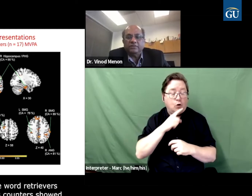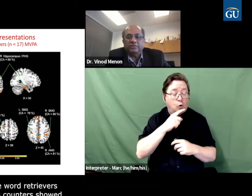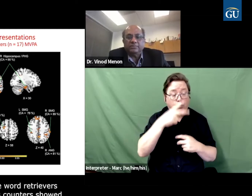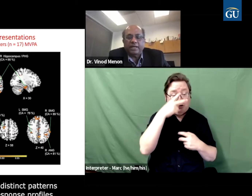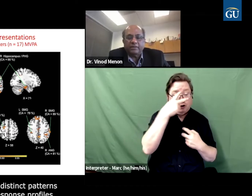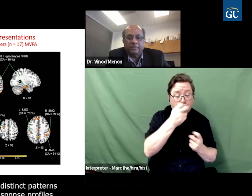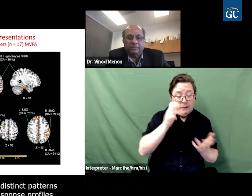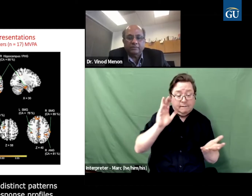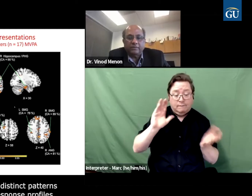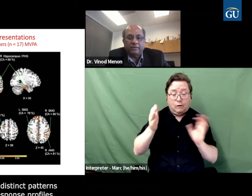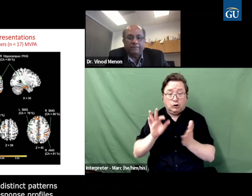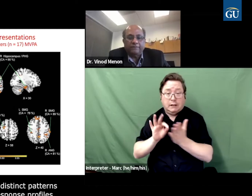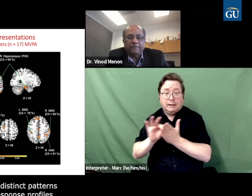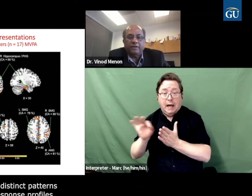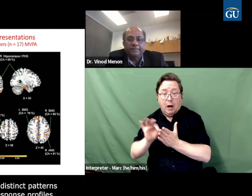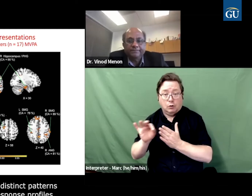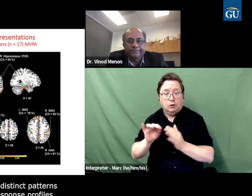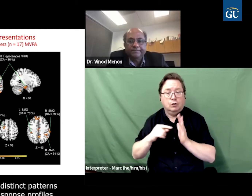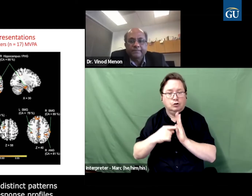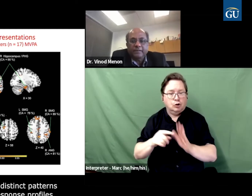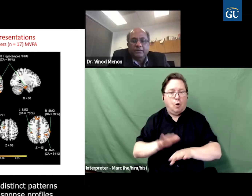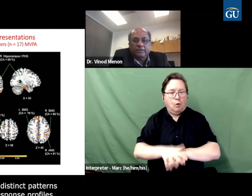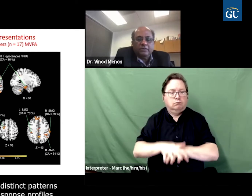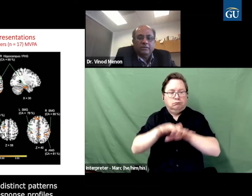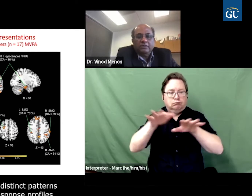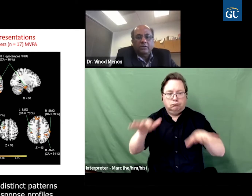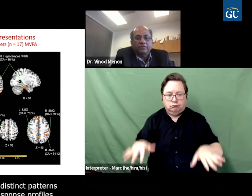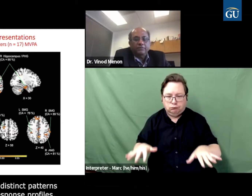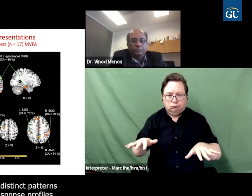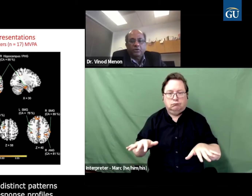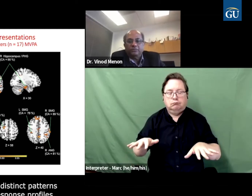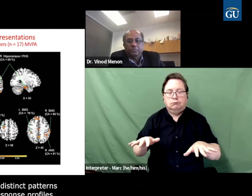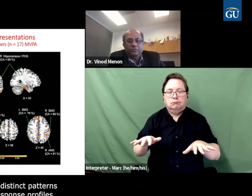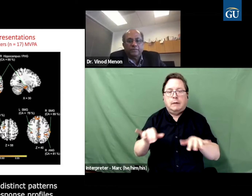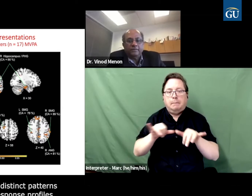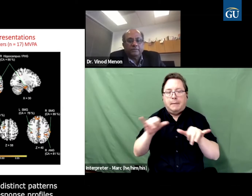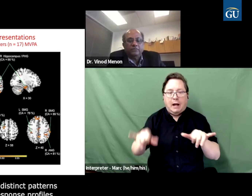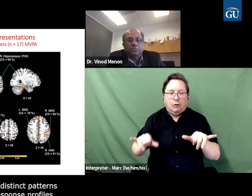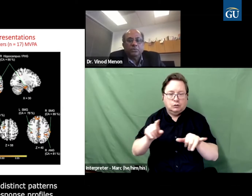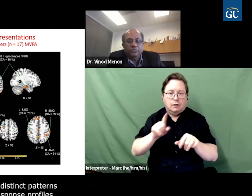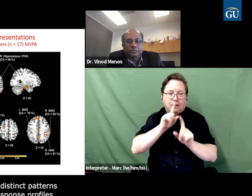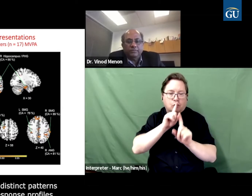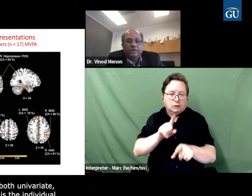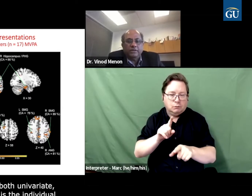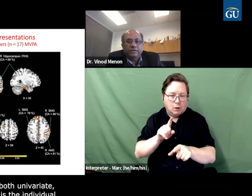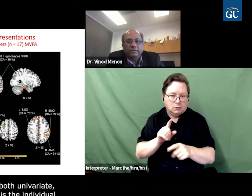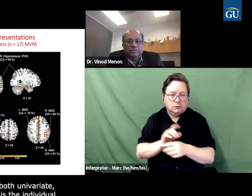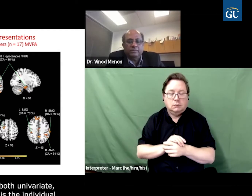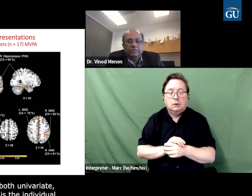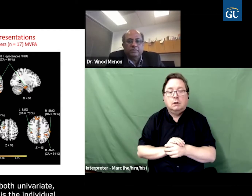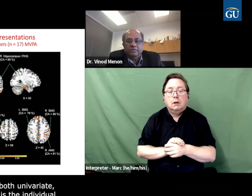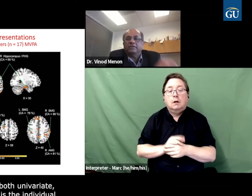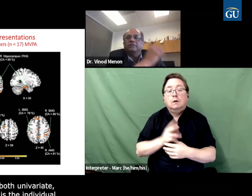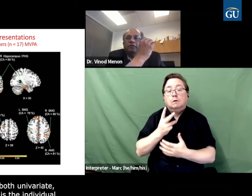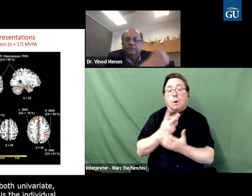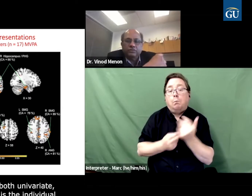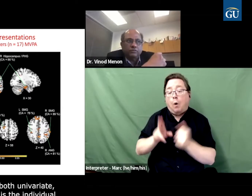show very distinct patterns of